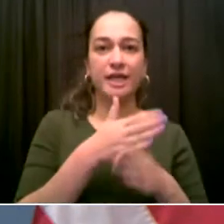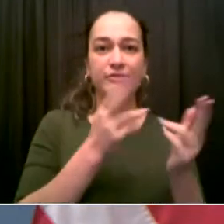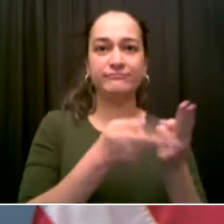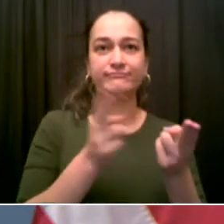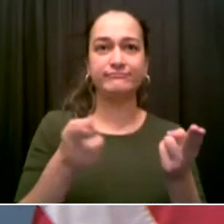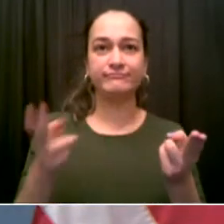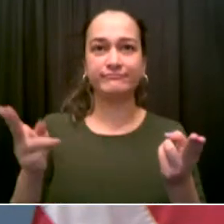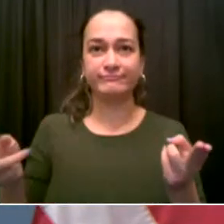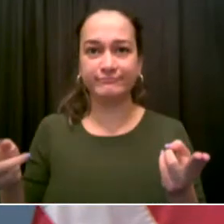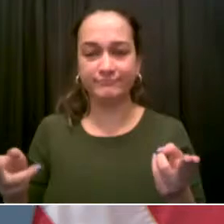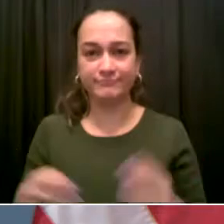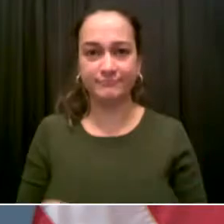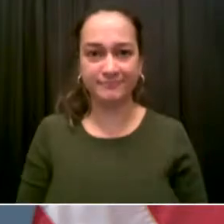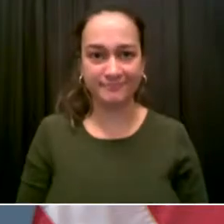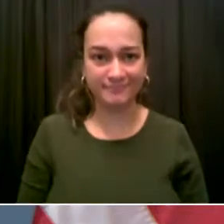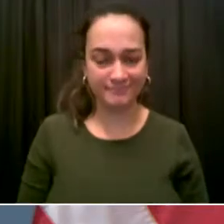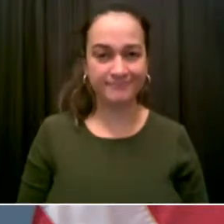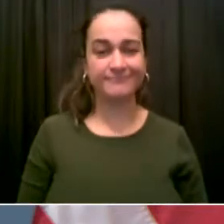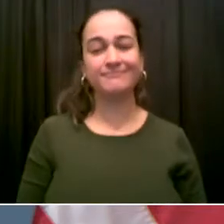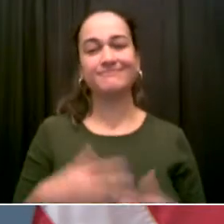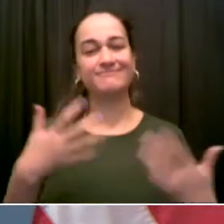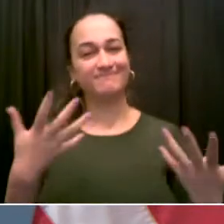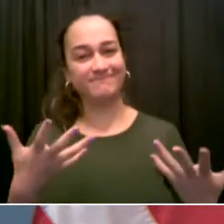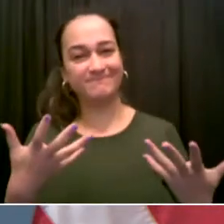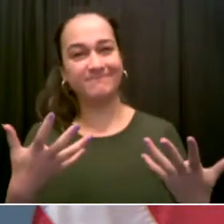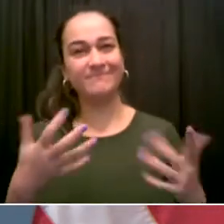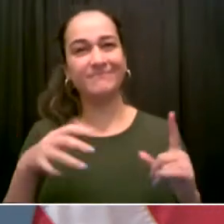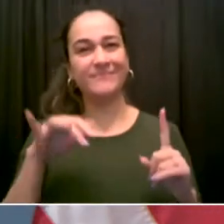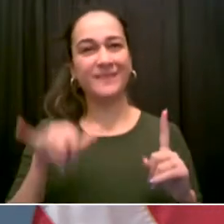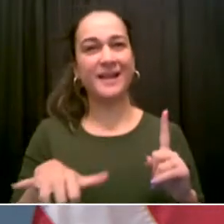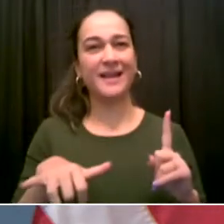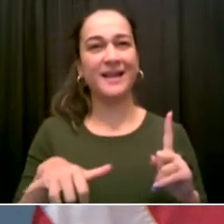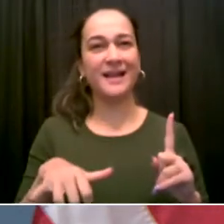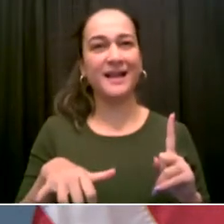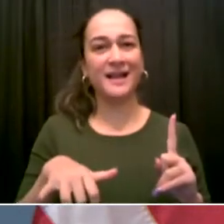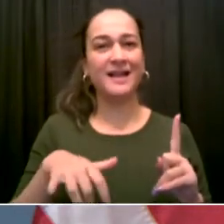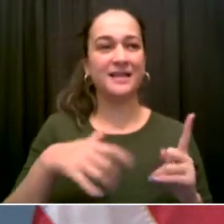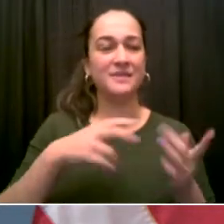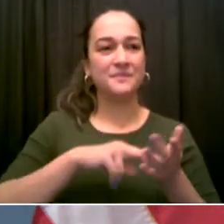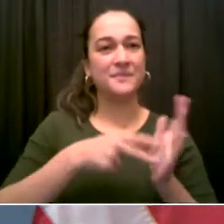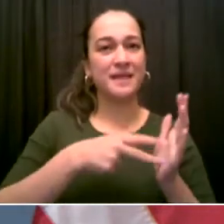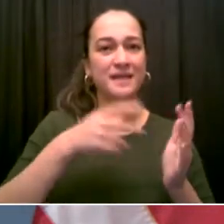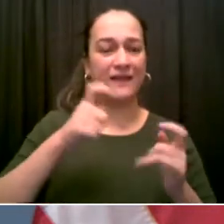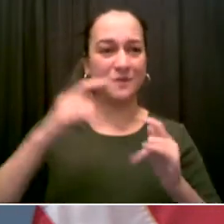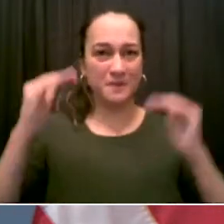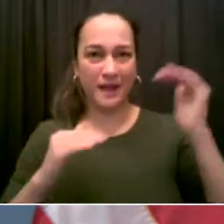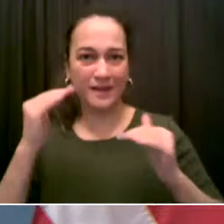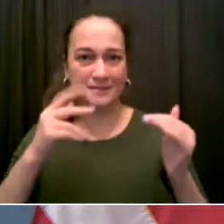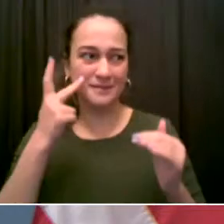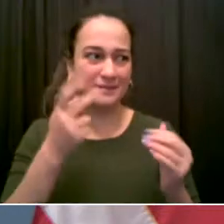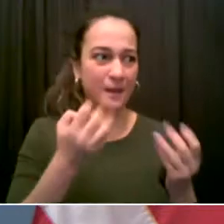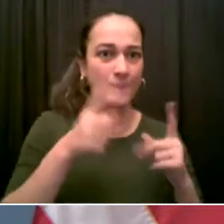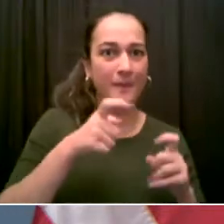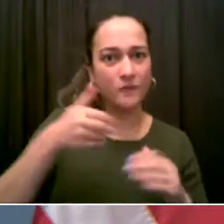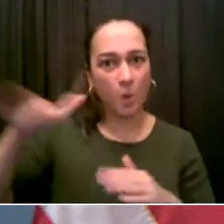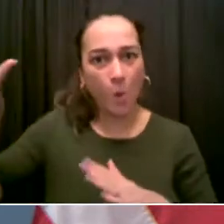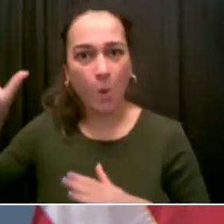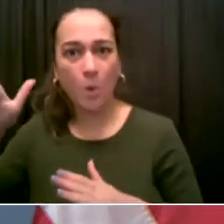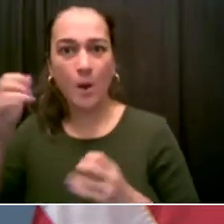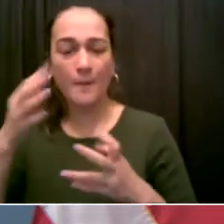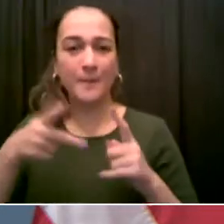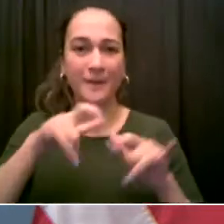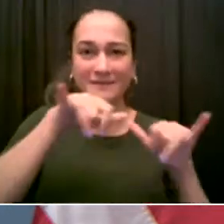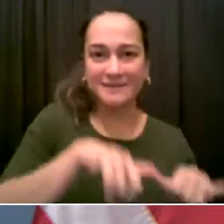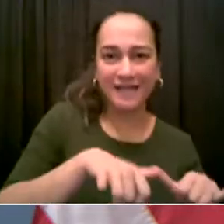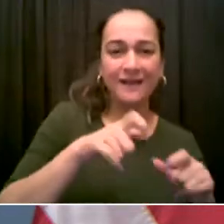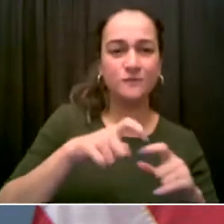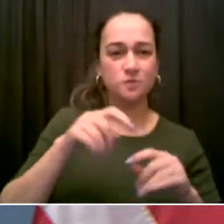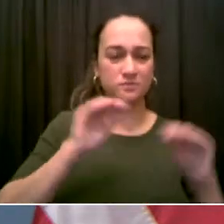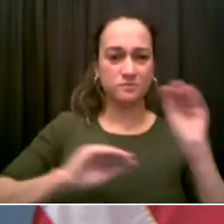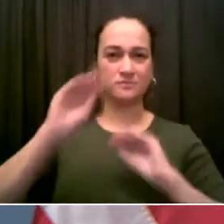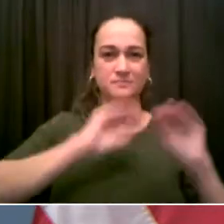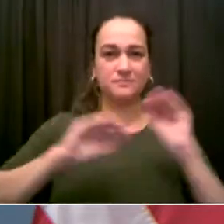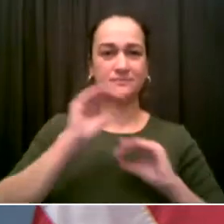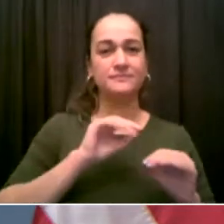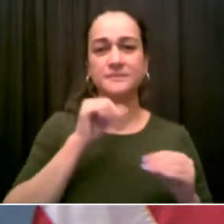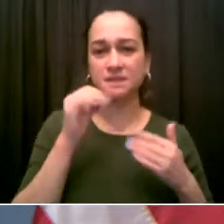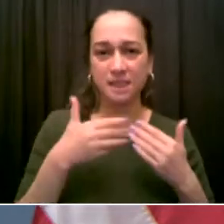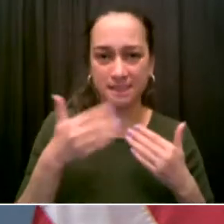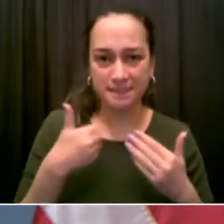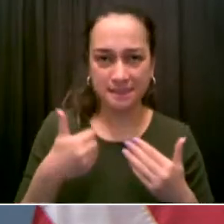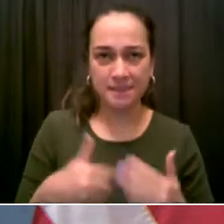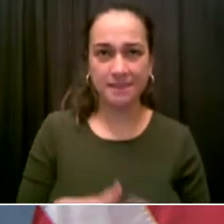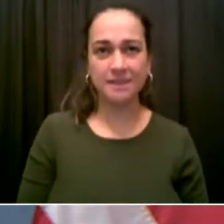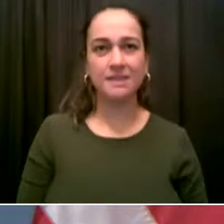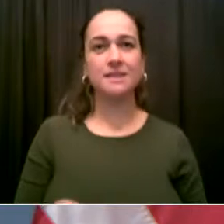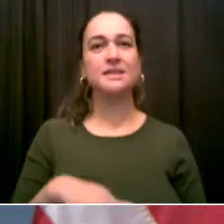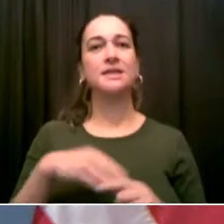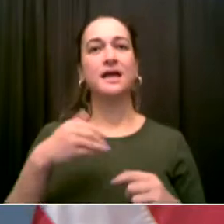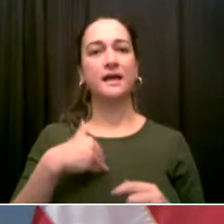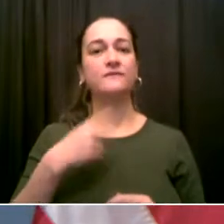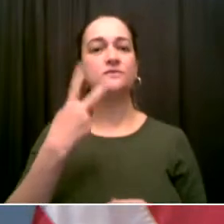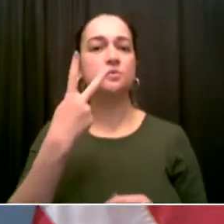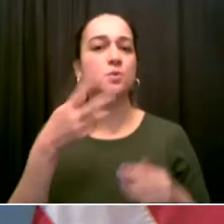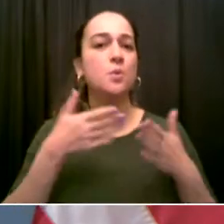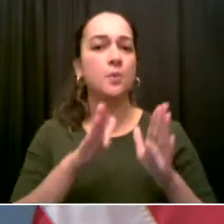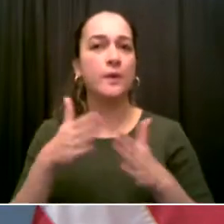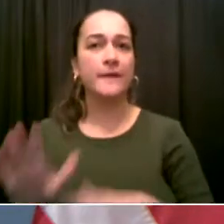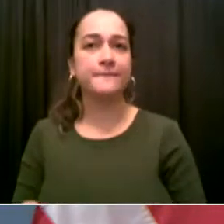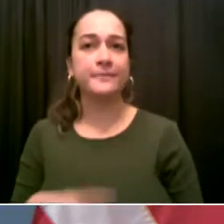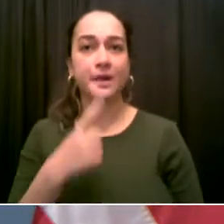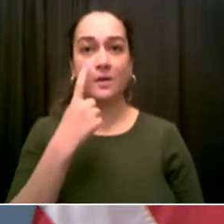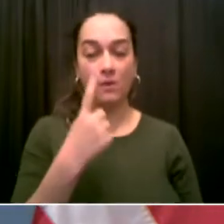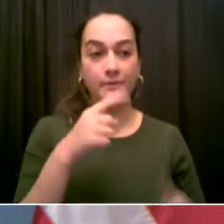TO SAVE LIVES